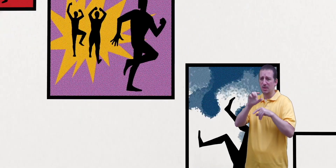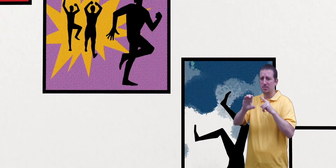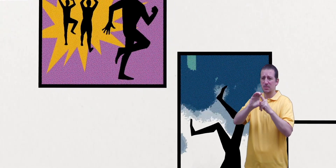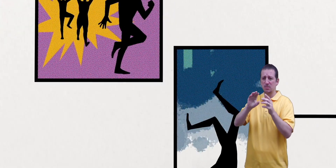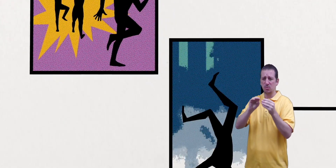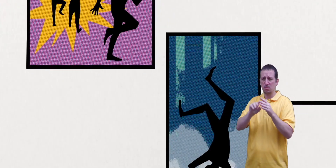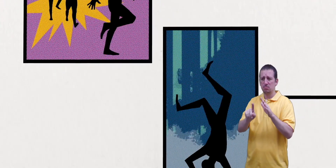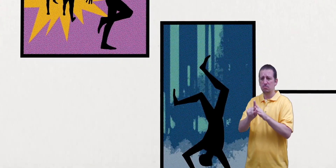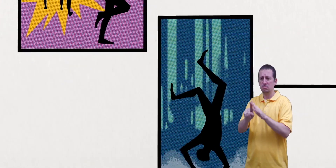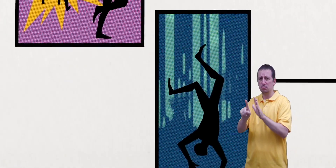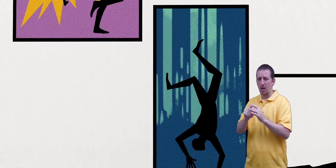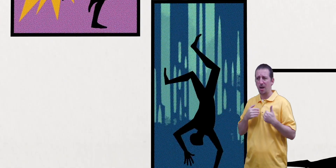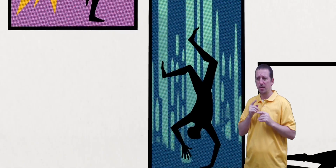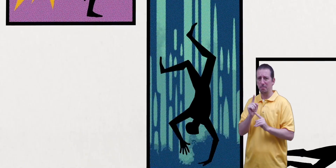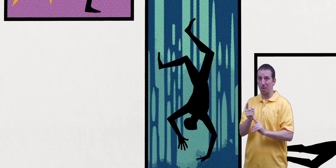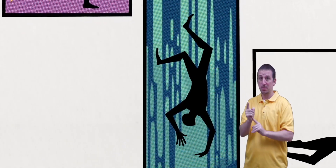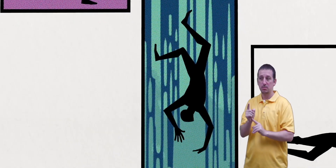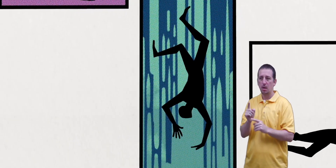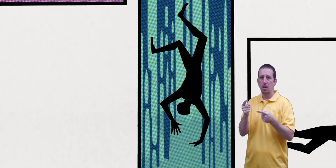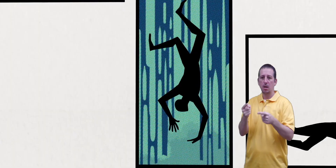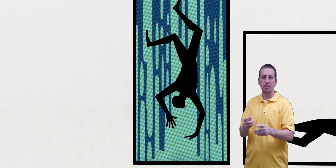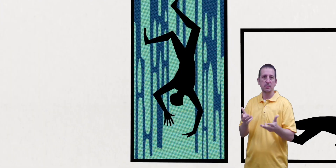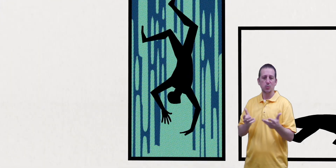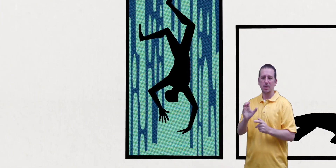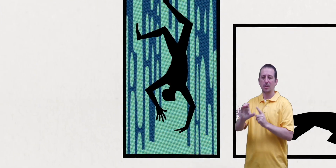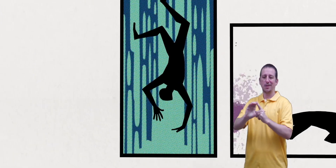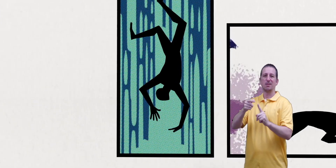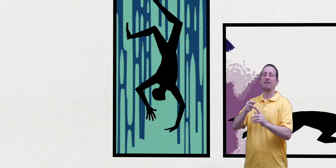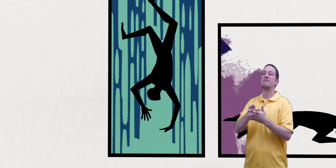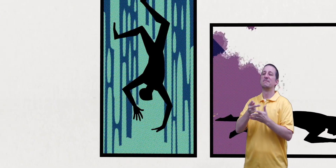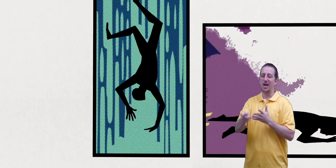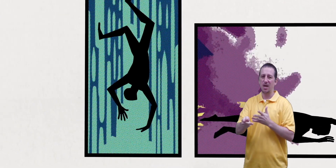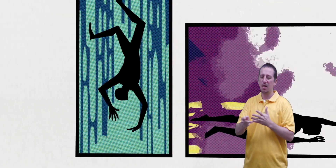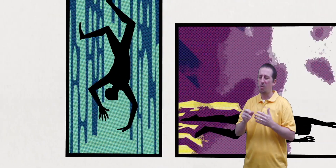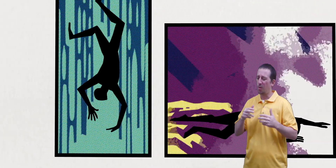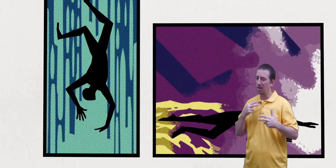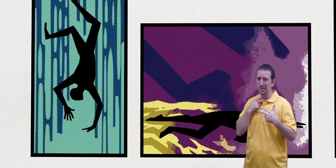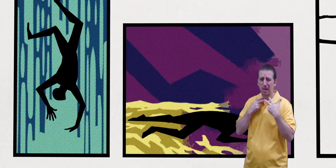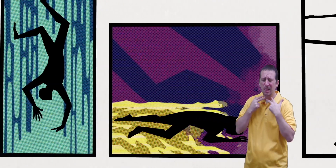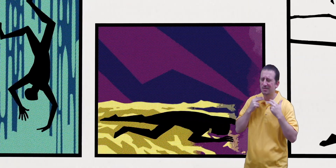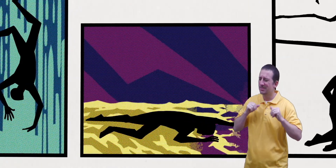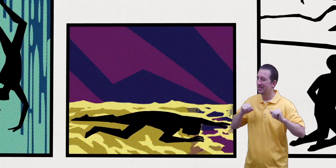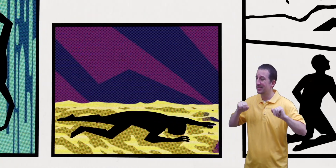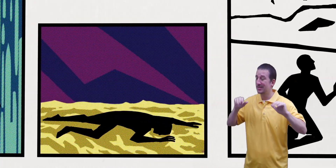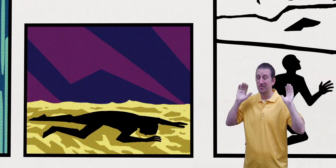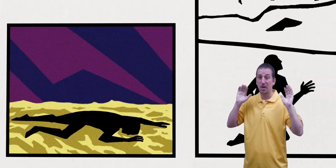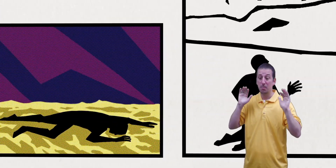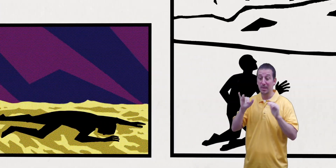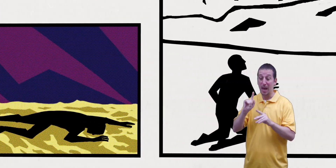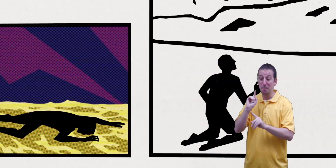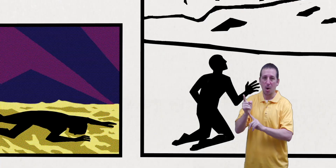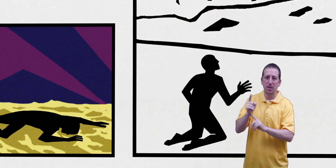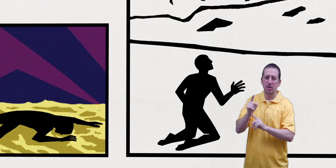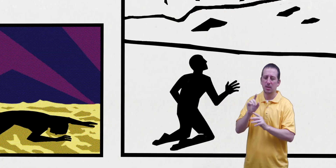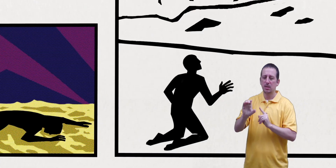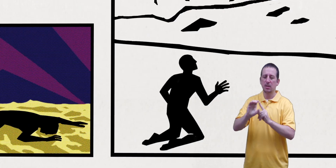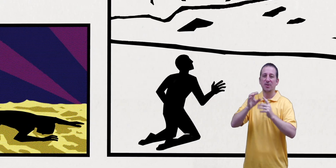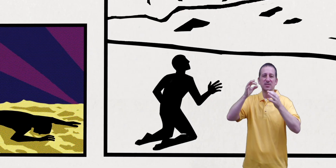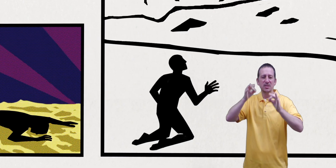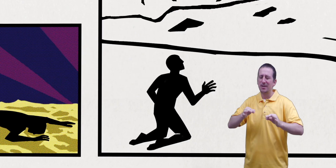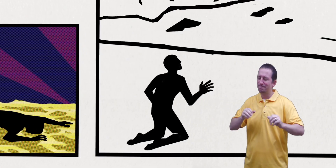come to the end of themselves, and then they choose